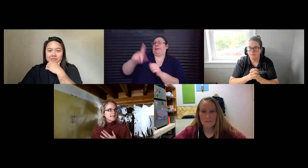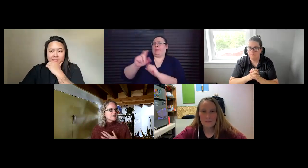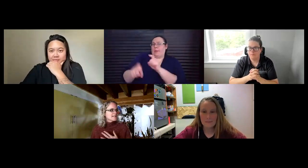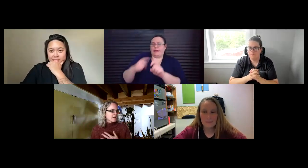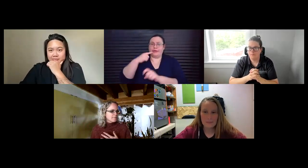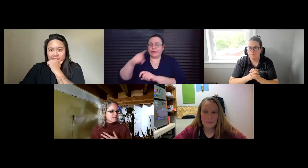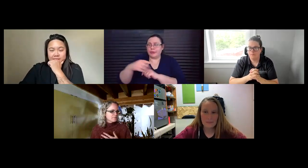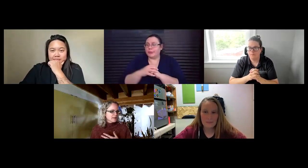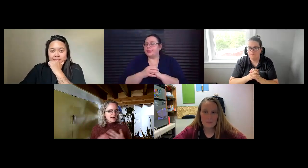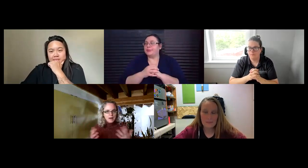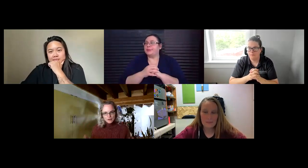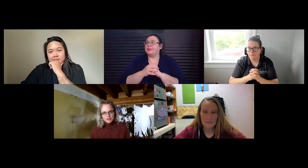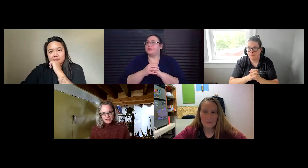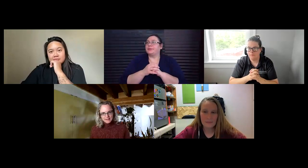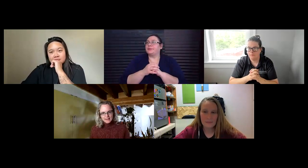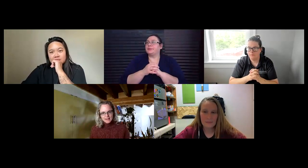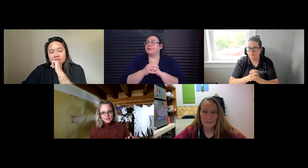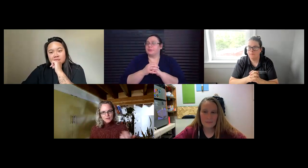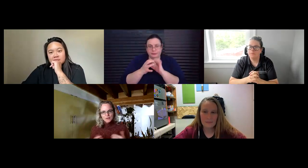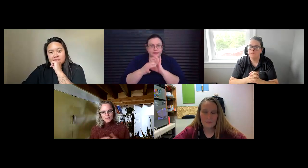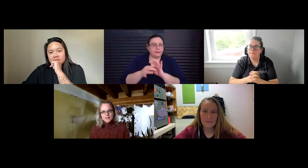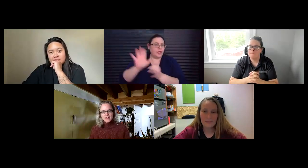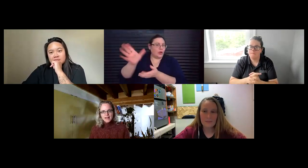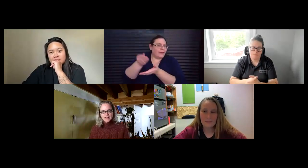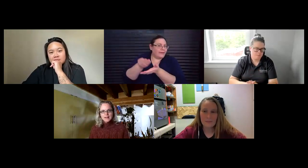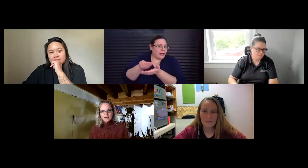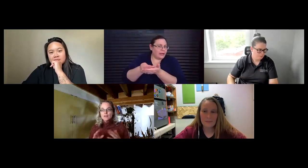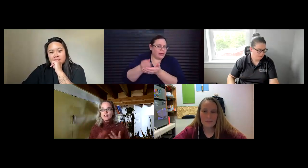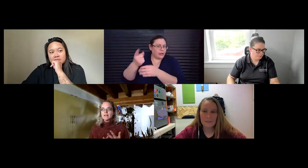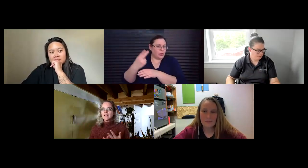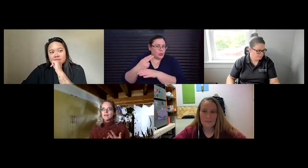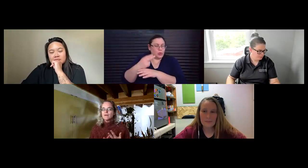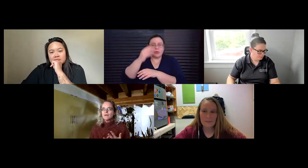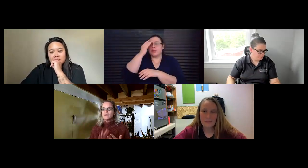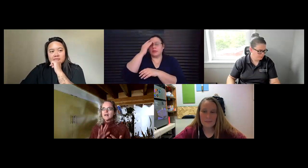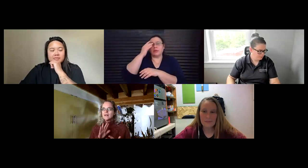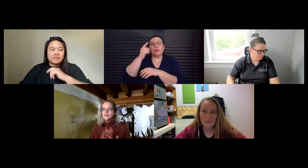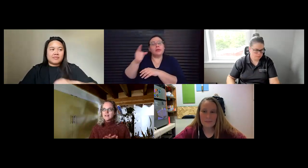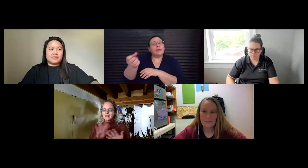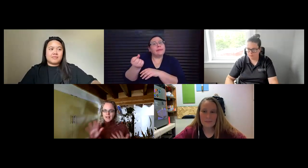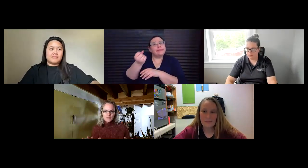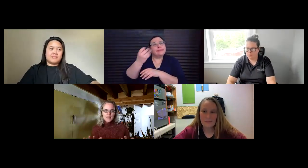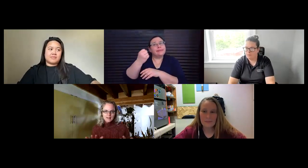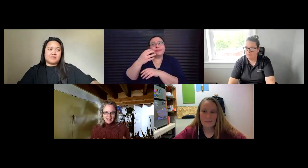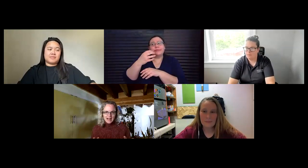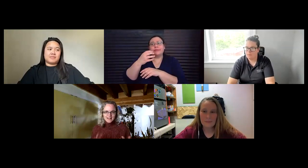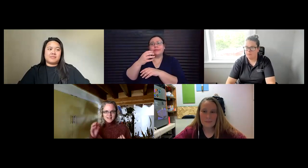One is about your funding that you used, and you shared that you did an eight week class